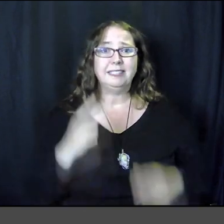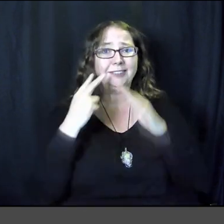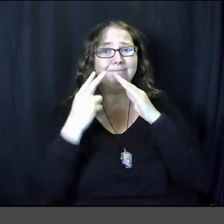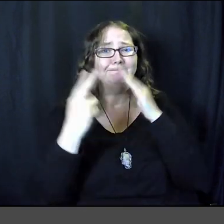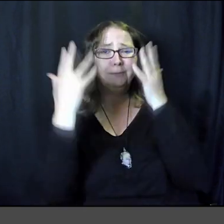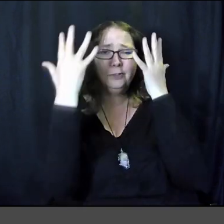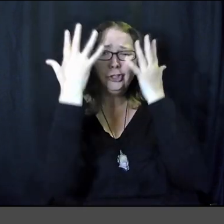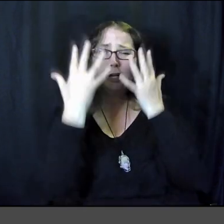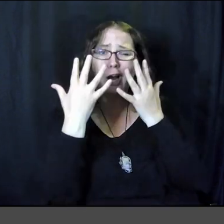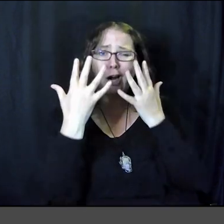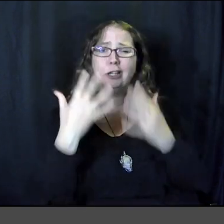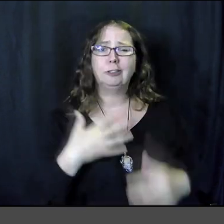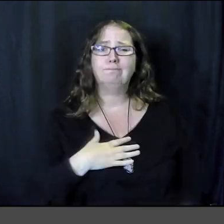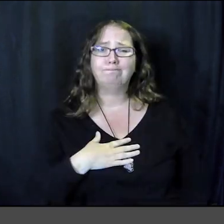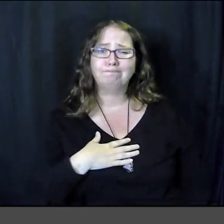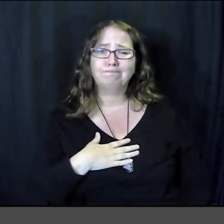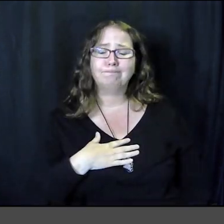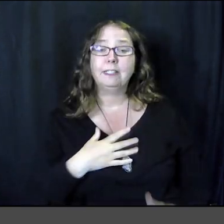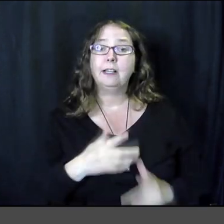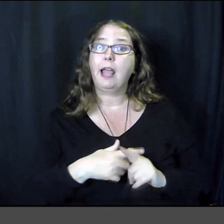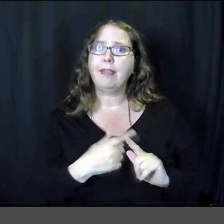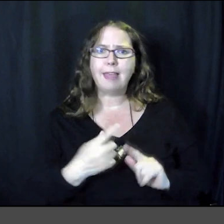AND TALK ABOUT HOW IN THE MIDST OF THE ABYSS,